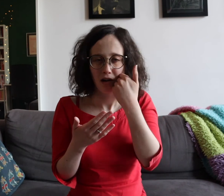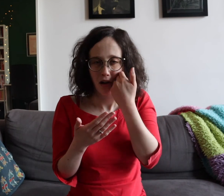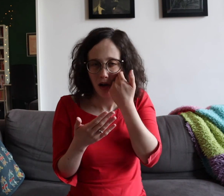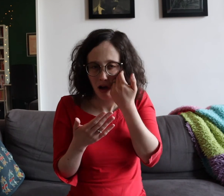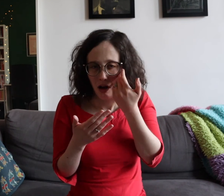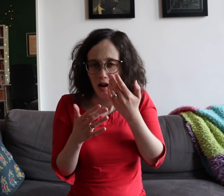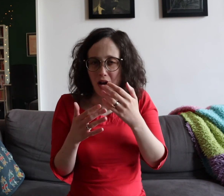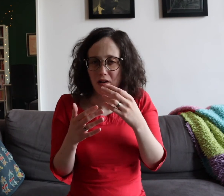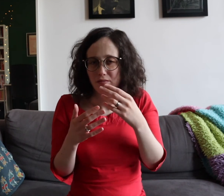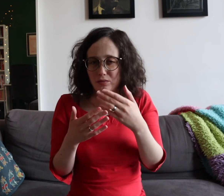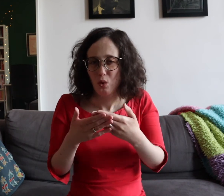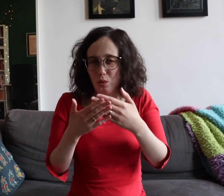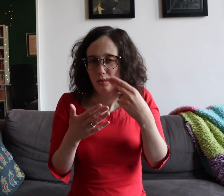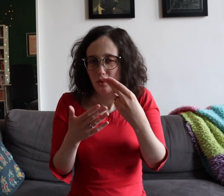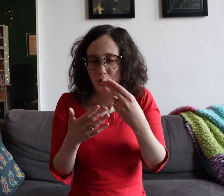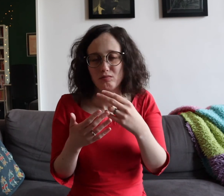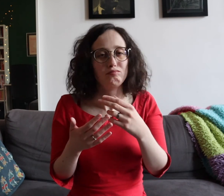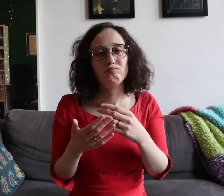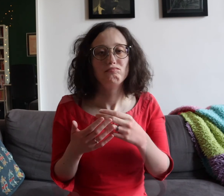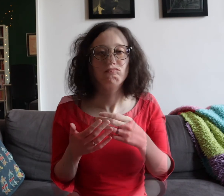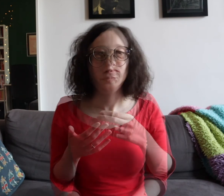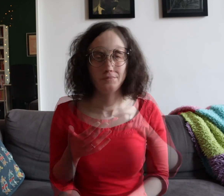feel ashamed about needing help.